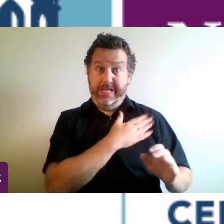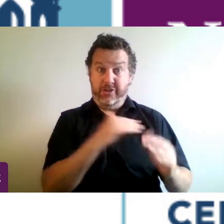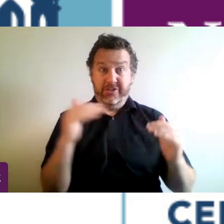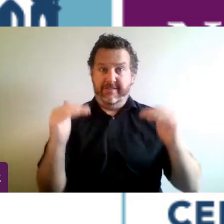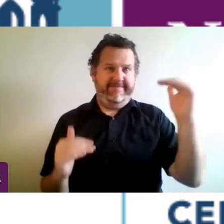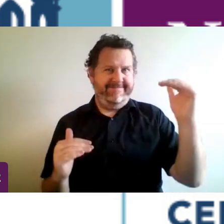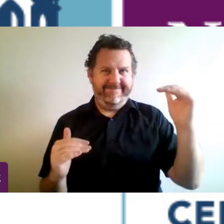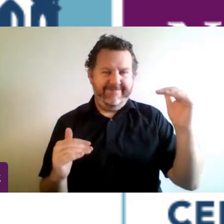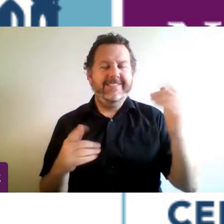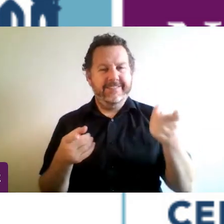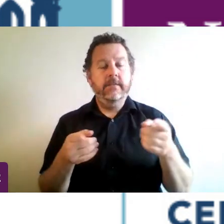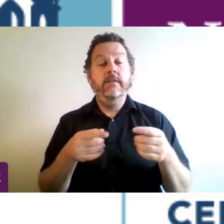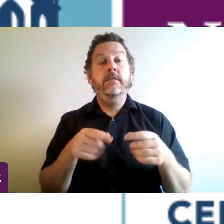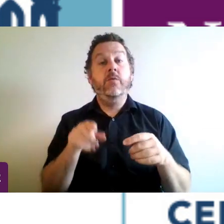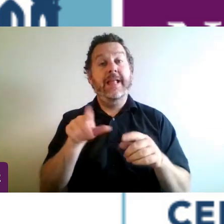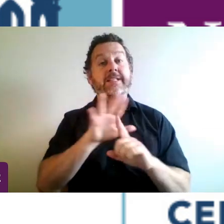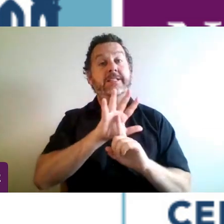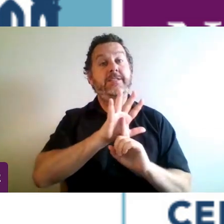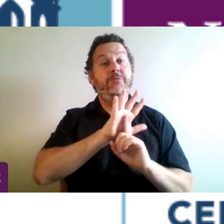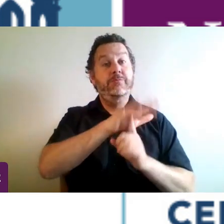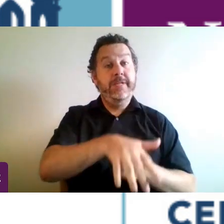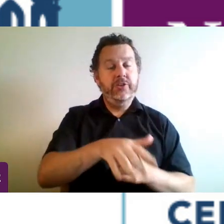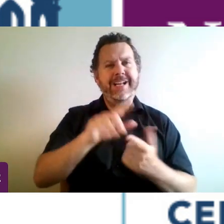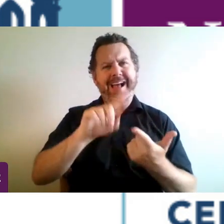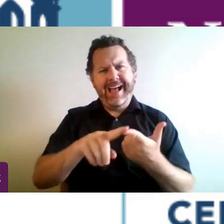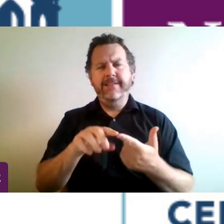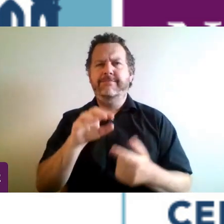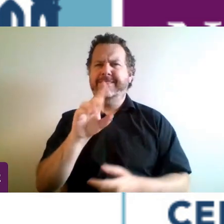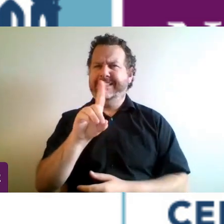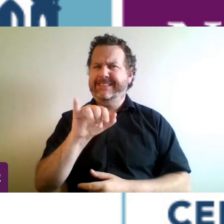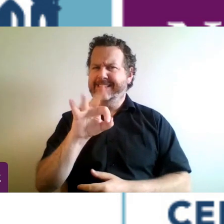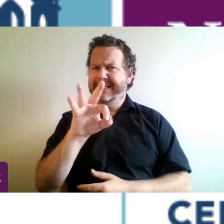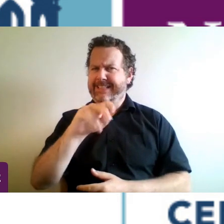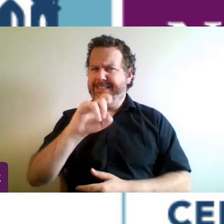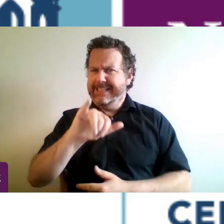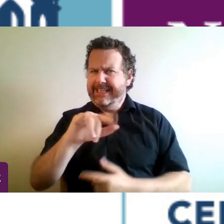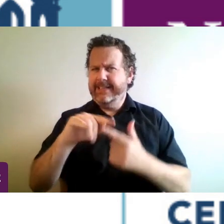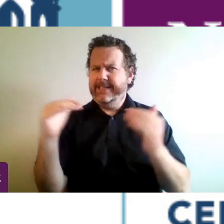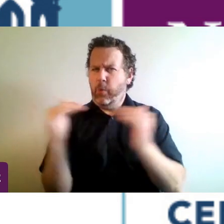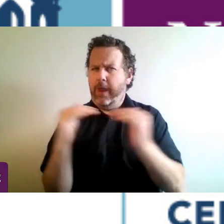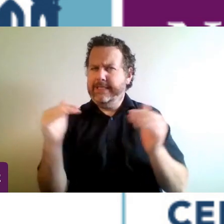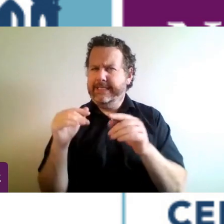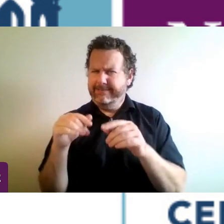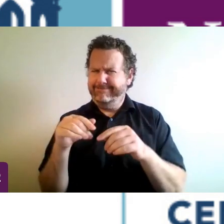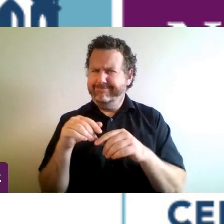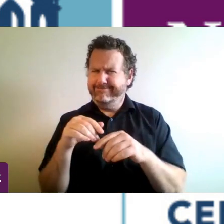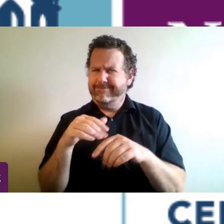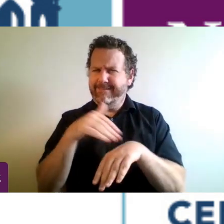equality. It is at the heart of it along with opportunities